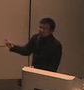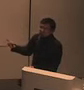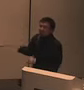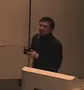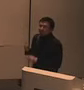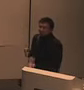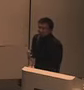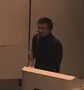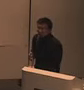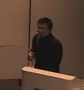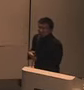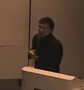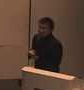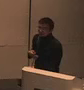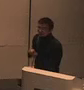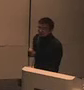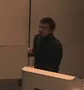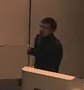Such kind of a feeling is happening to me.